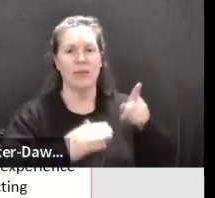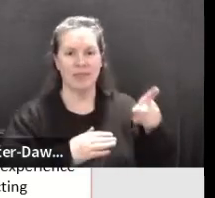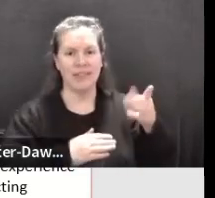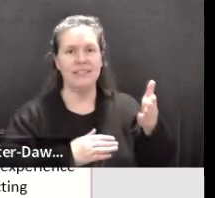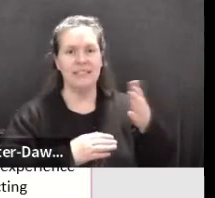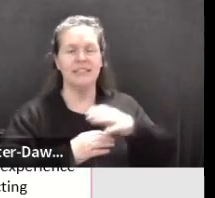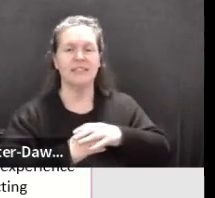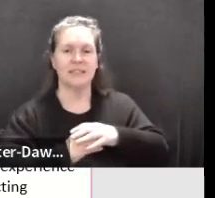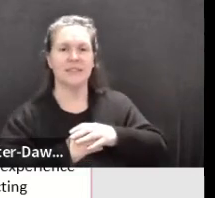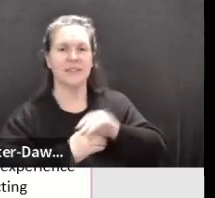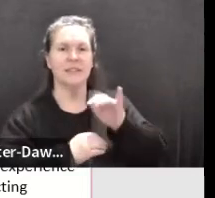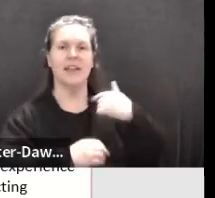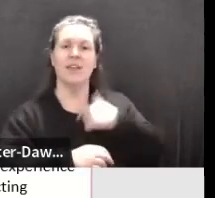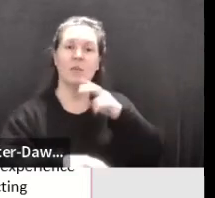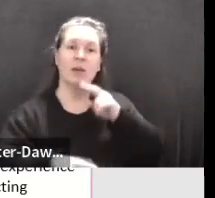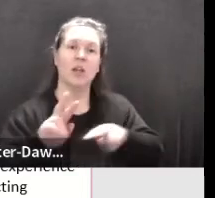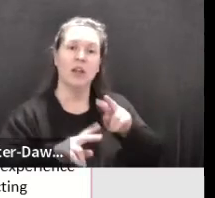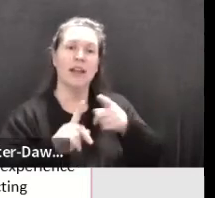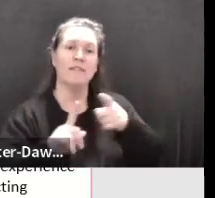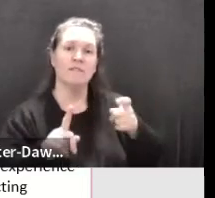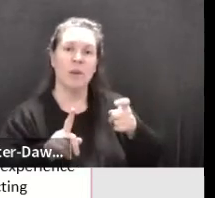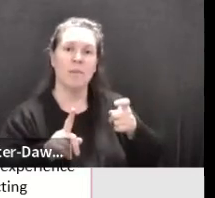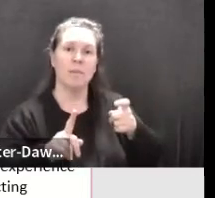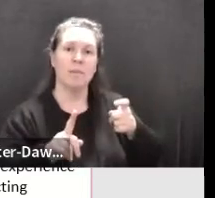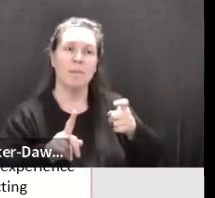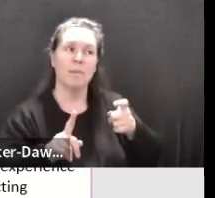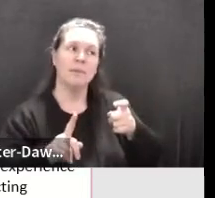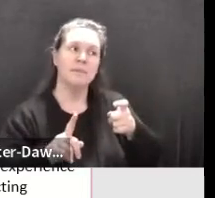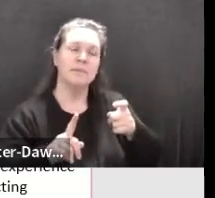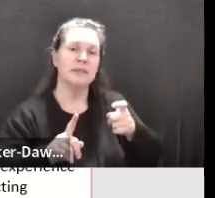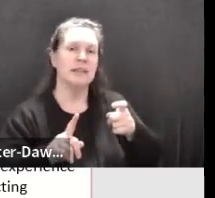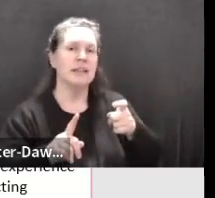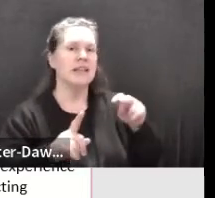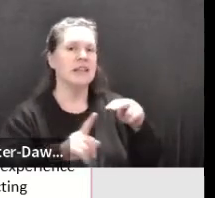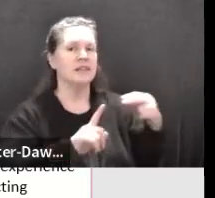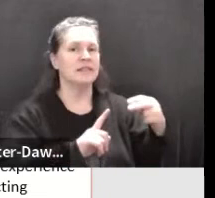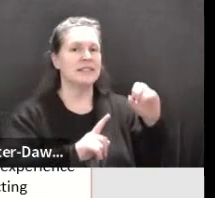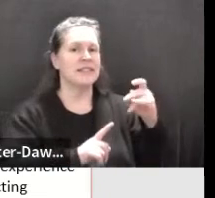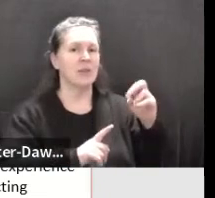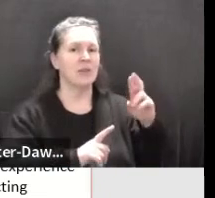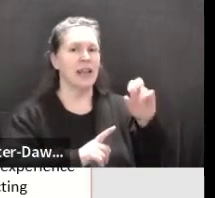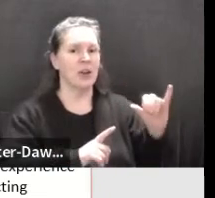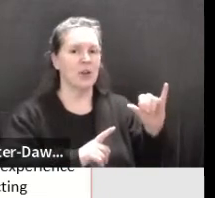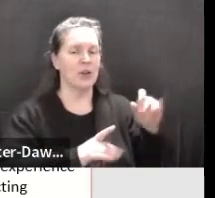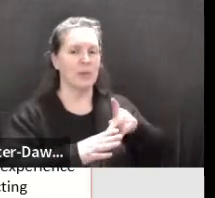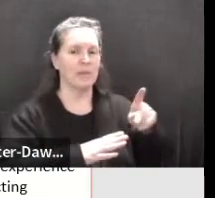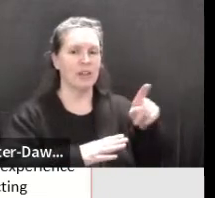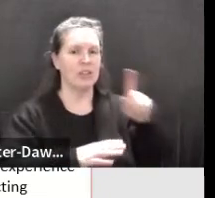And so if we look at it from, maybe even the secretary professions, right, which, it's a long list,